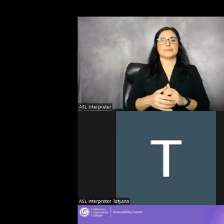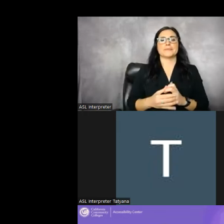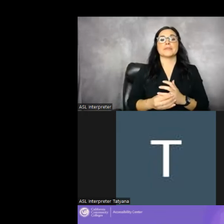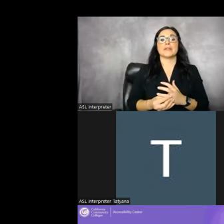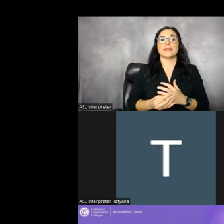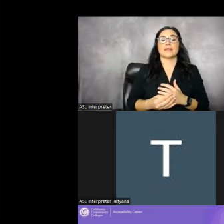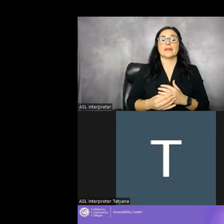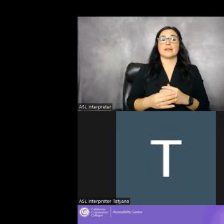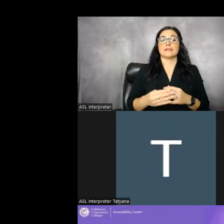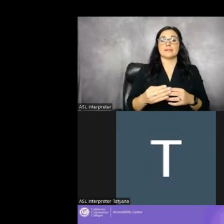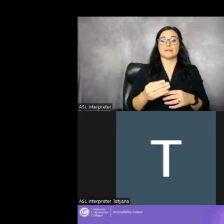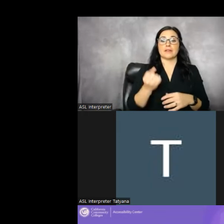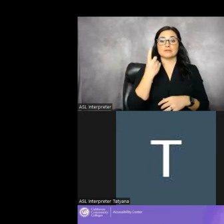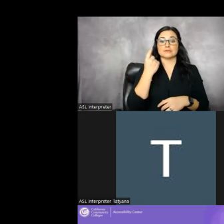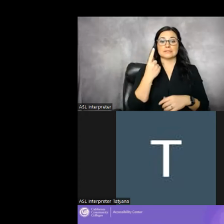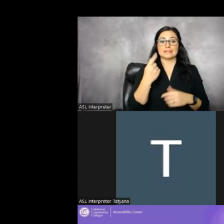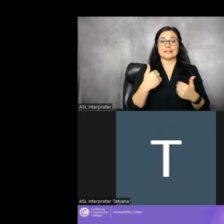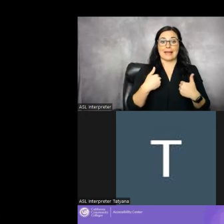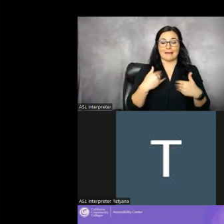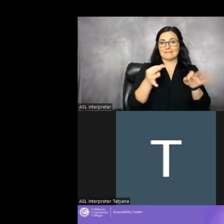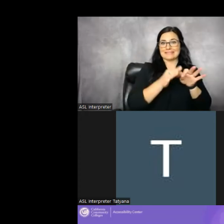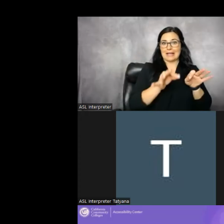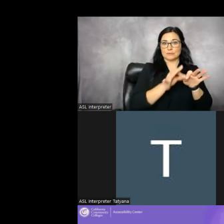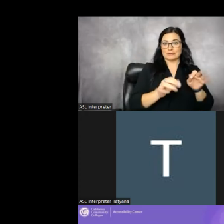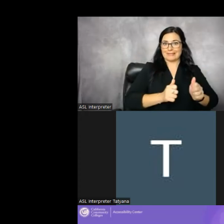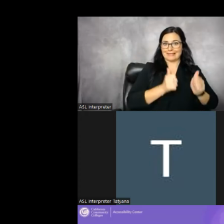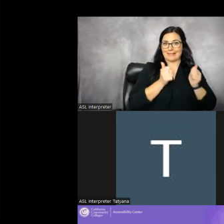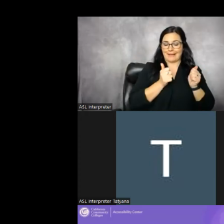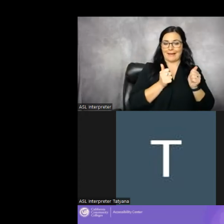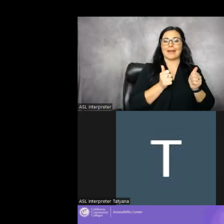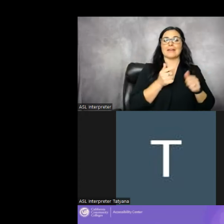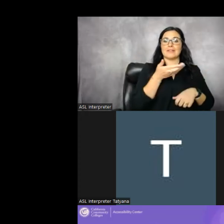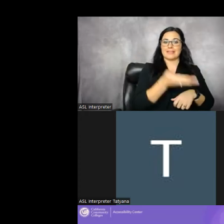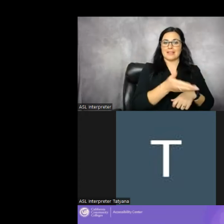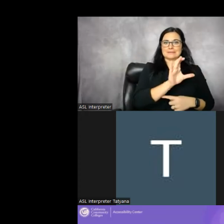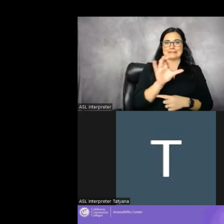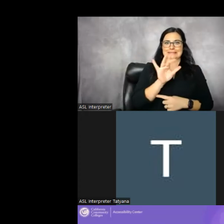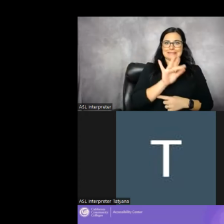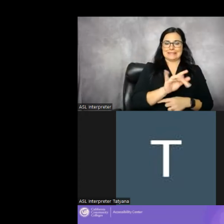we do have the live human captions available. Our live captions are in the menu of your Zoom screen.